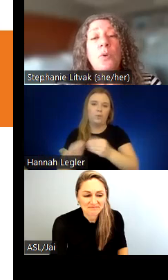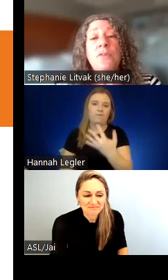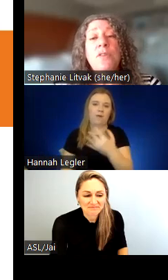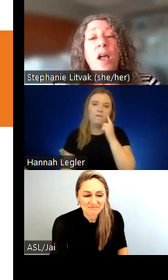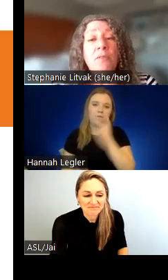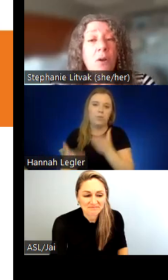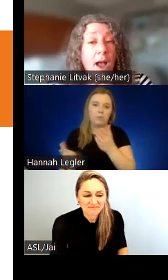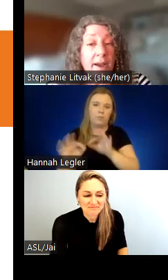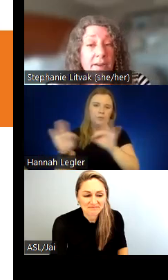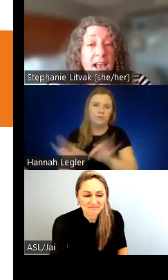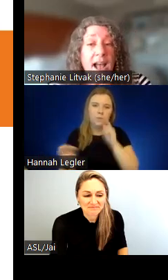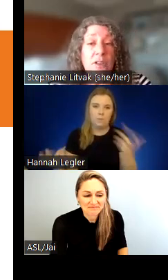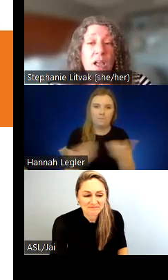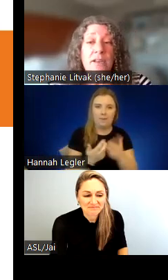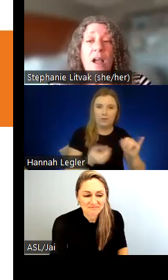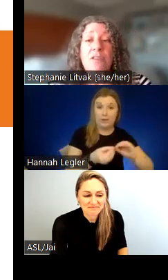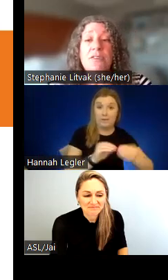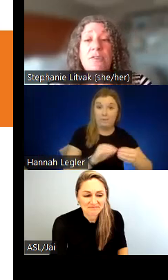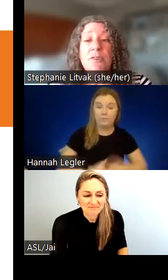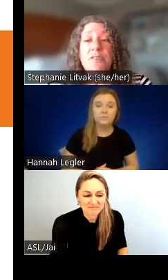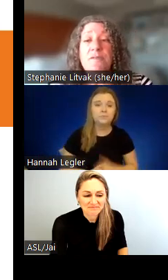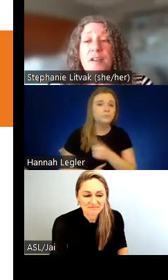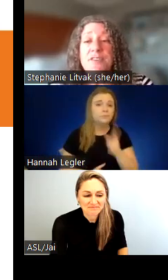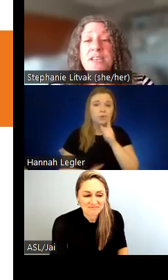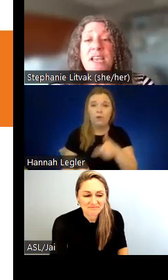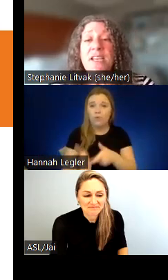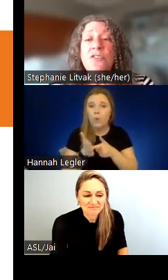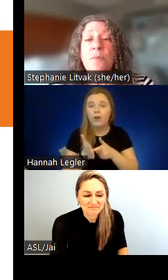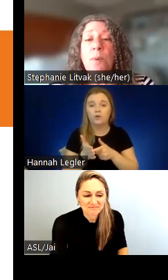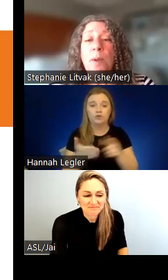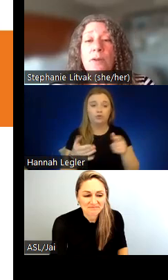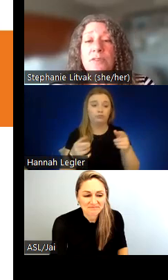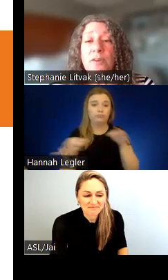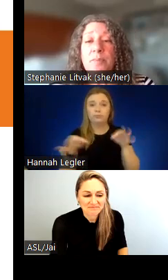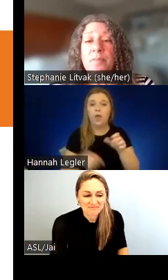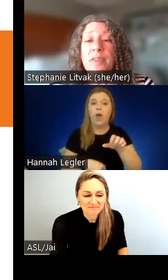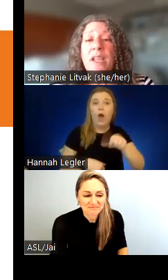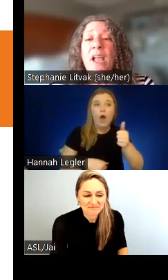You are not required to outline other sources of funding in your proposal.